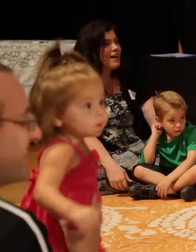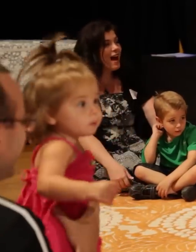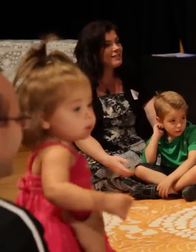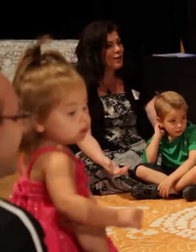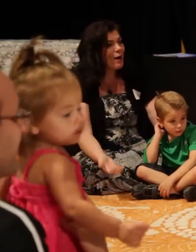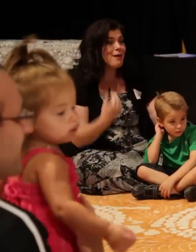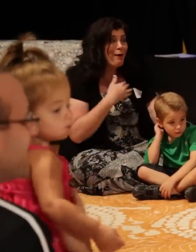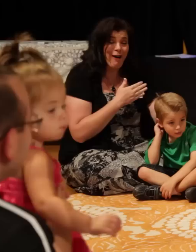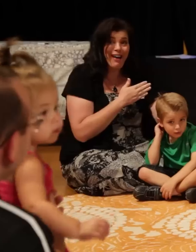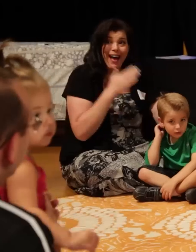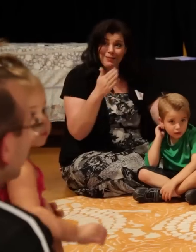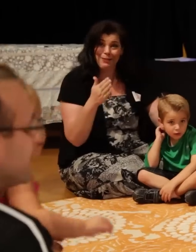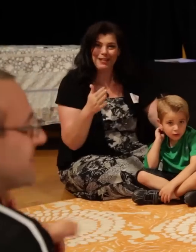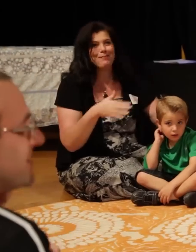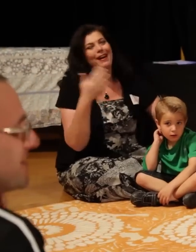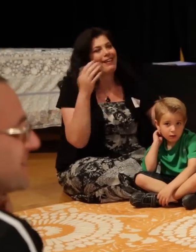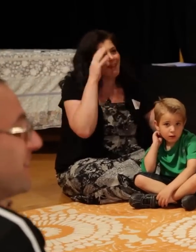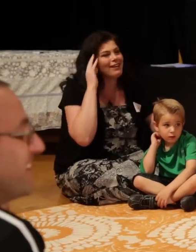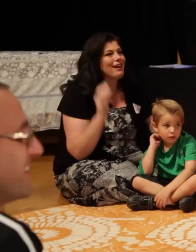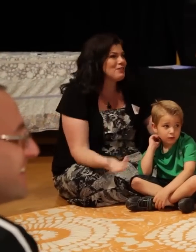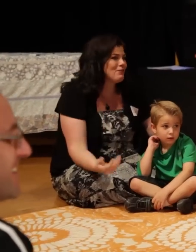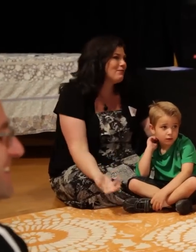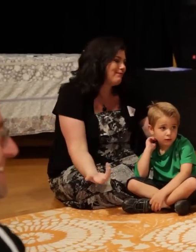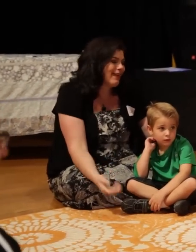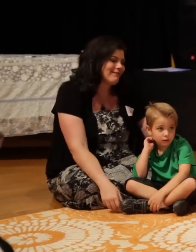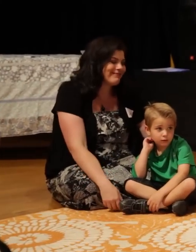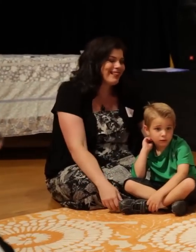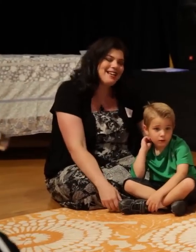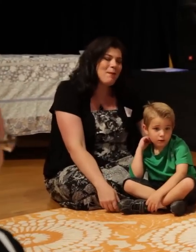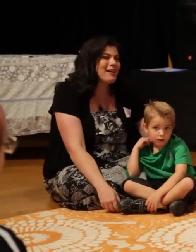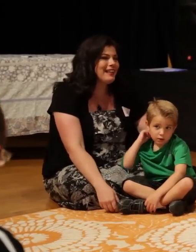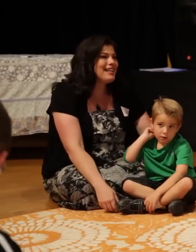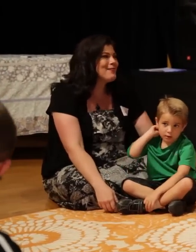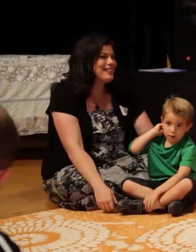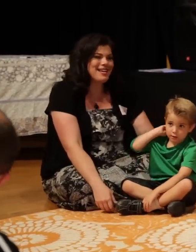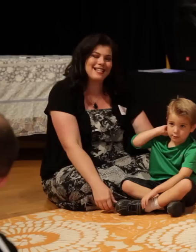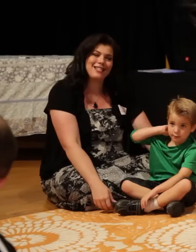and so I'm not as fluent, but you know I do ... But you live with someone who's fluent.